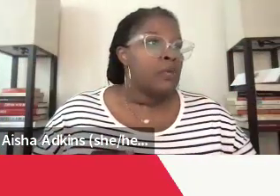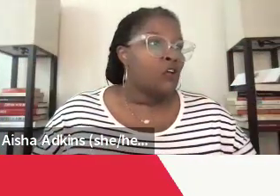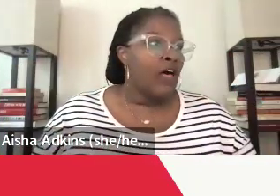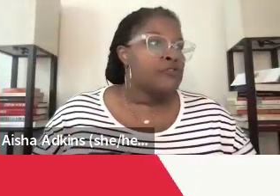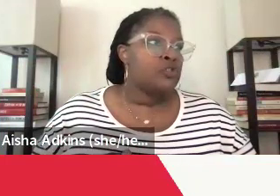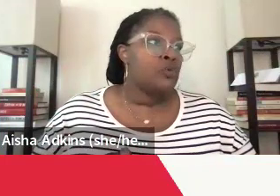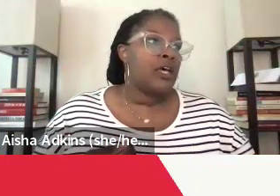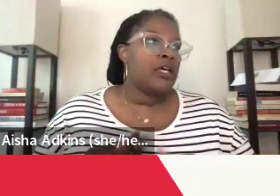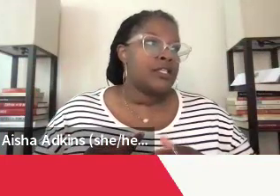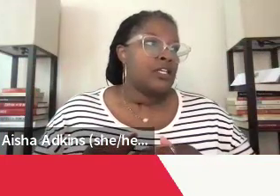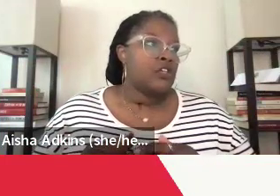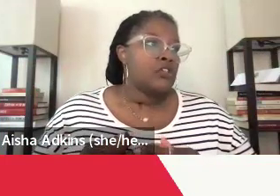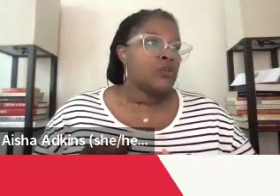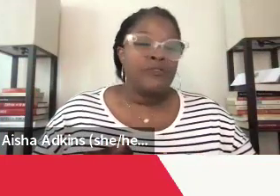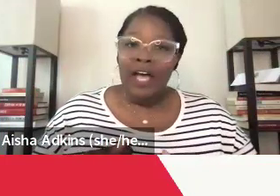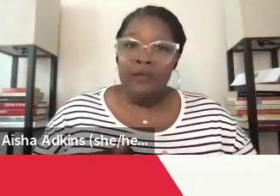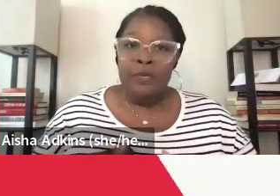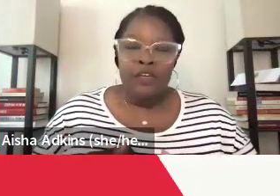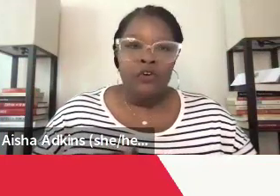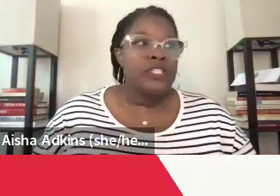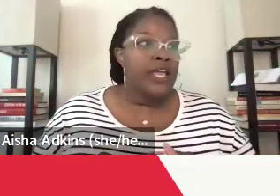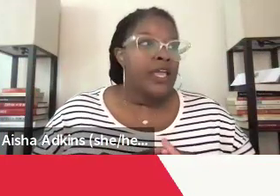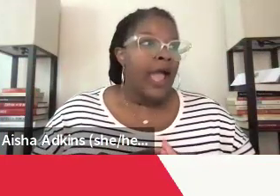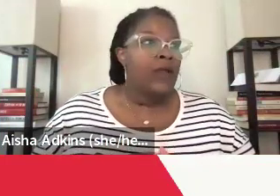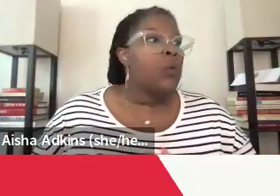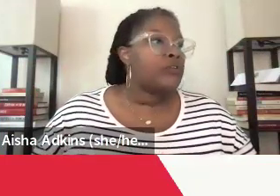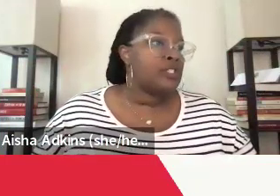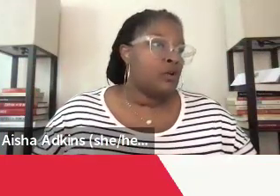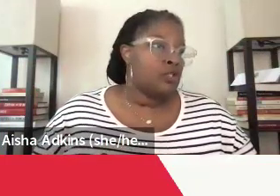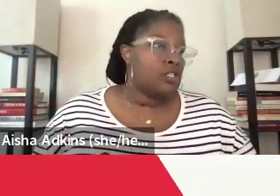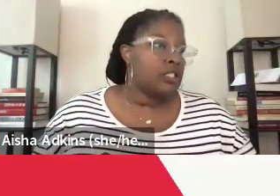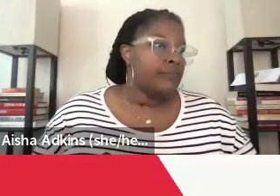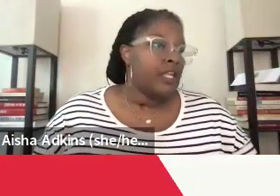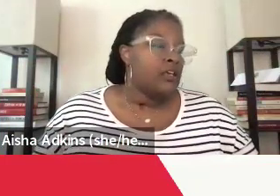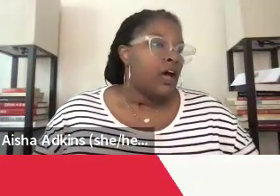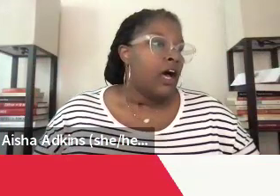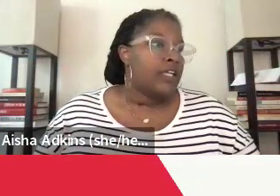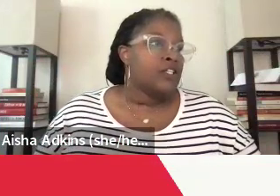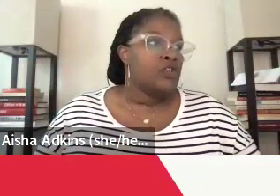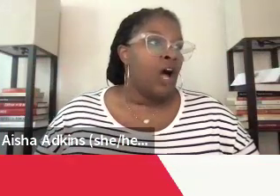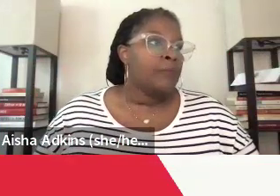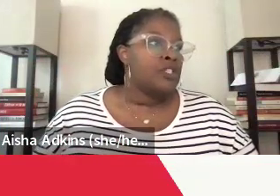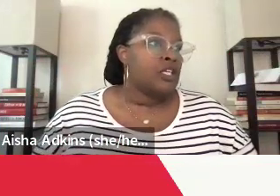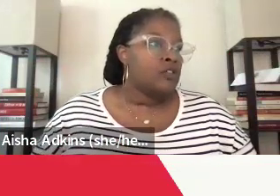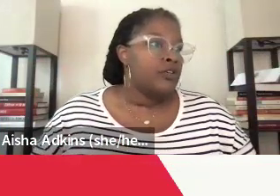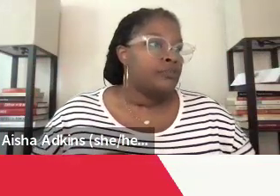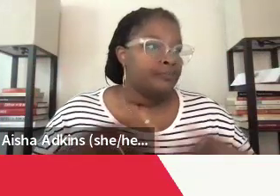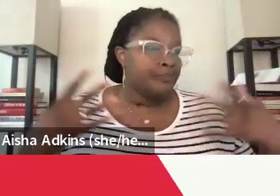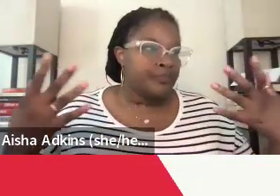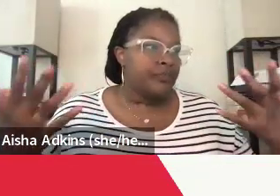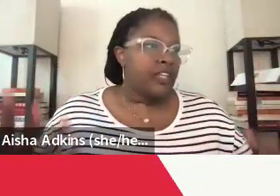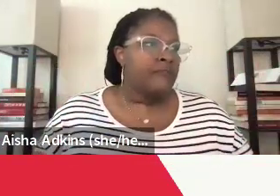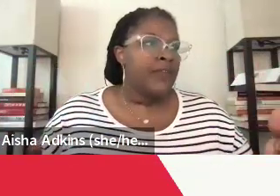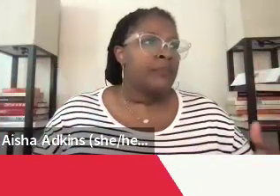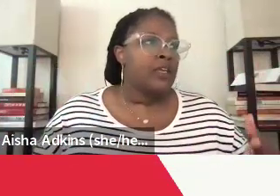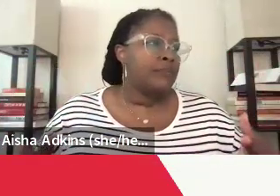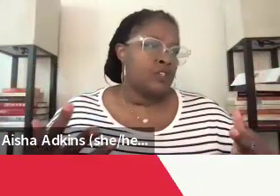mental health doulas, certified peers and wellness coaches. Additional options include family - I'm